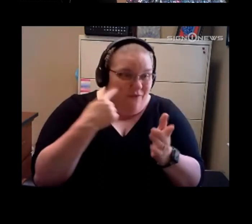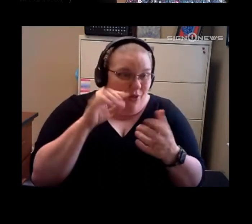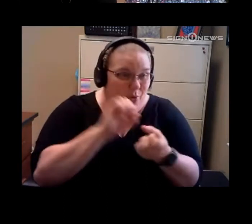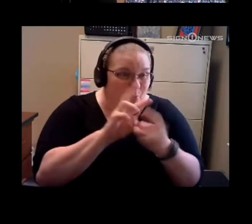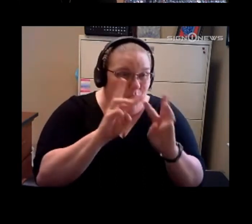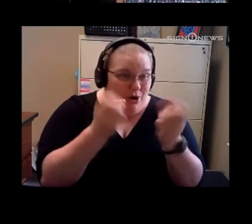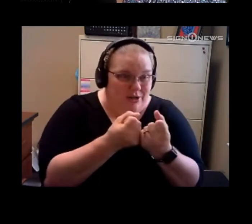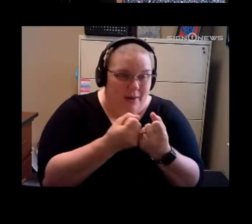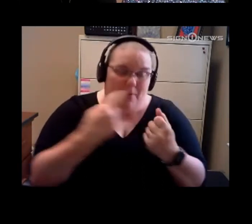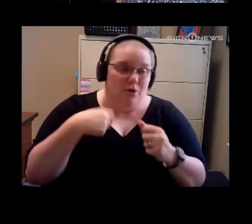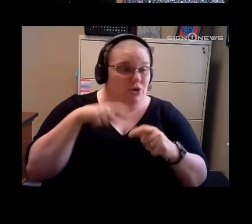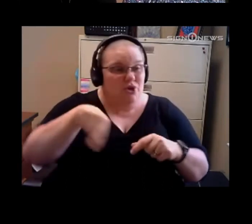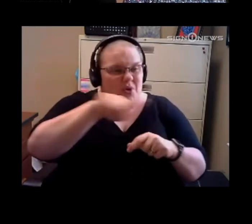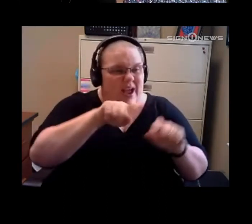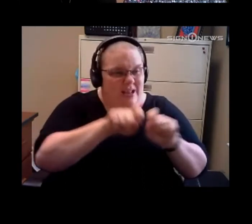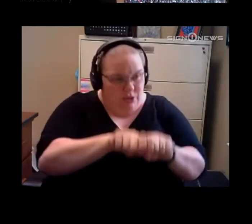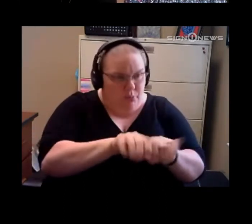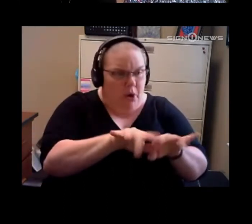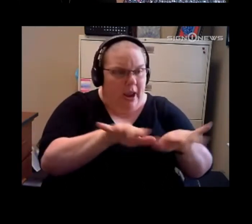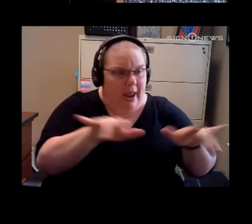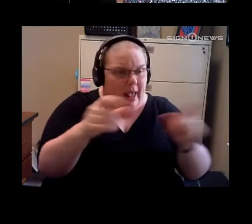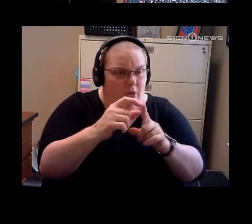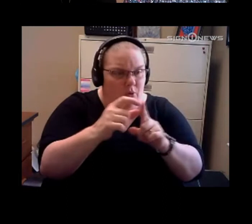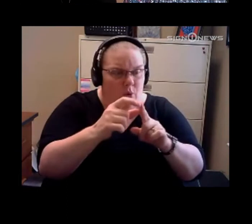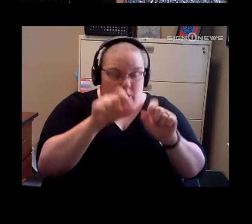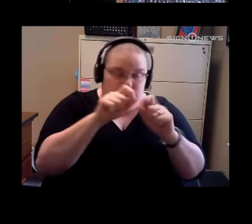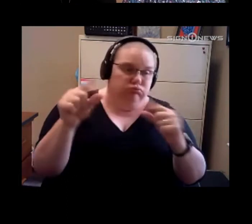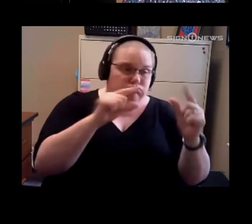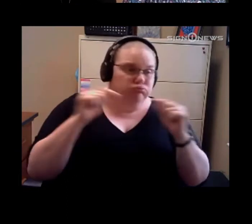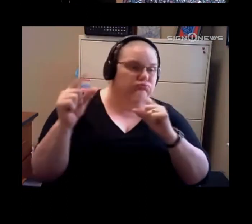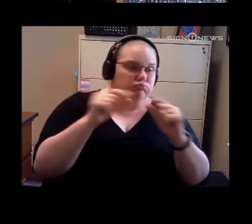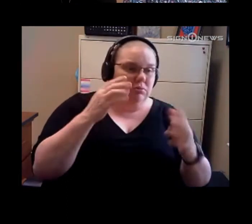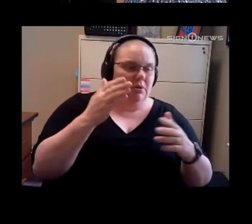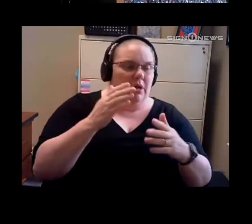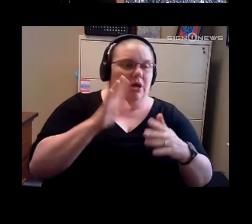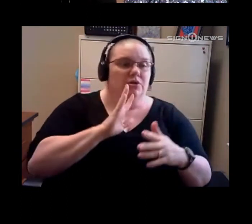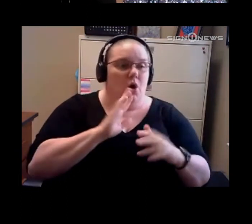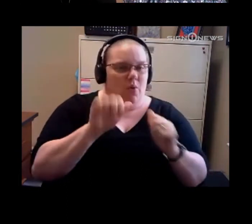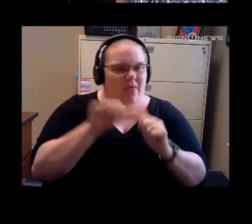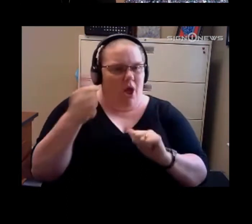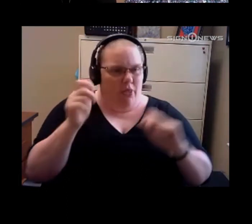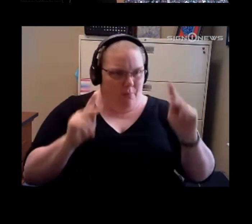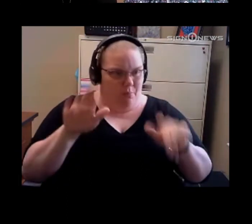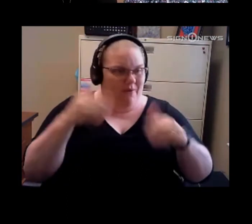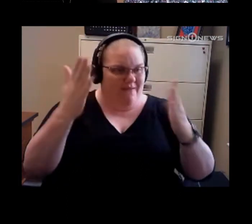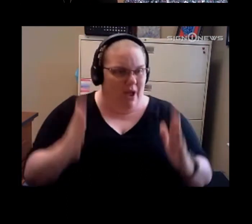come on in